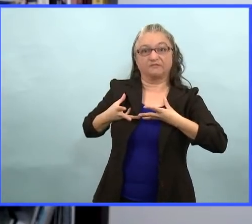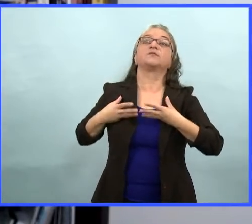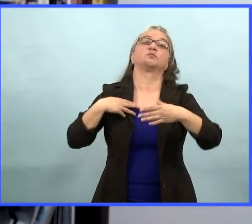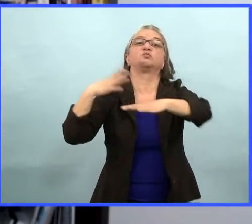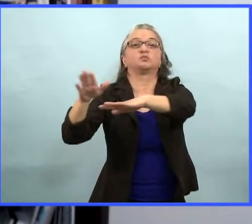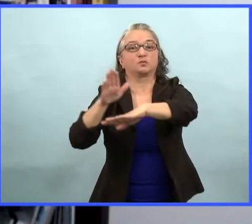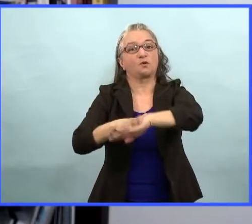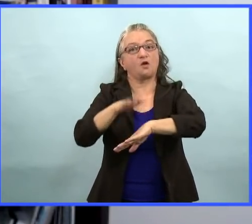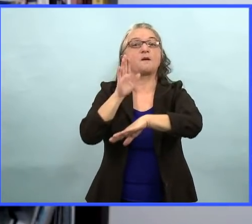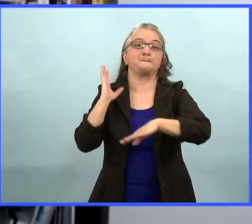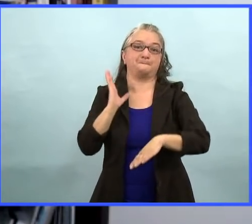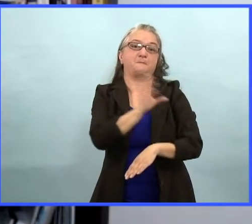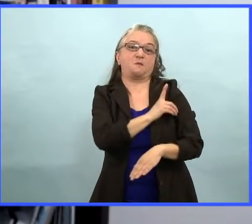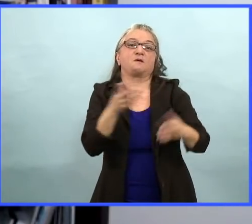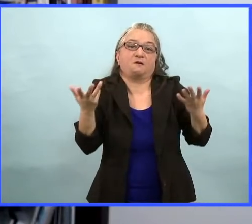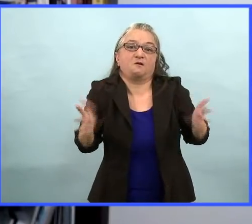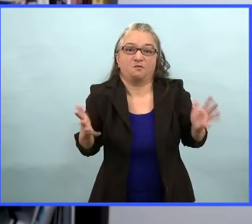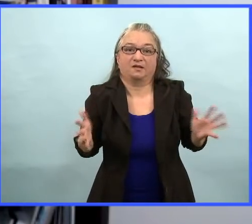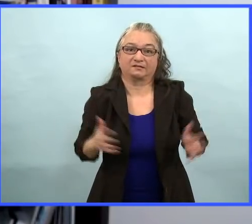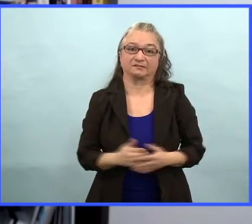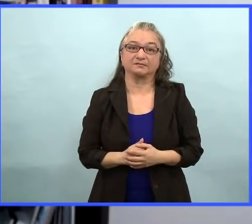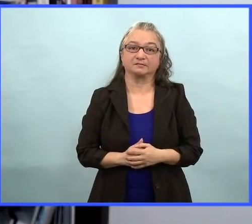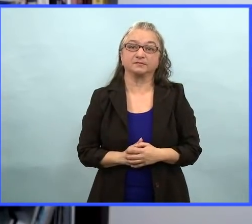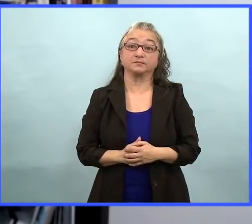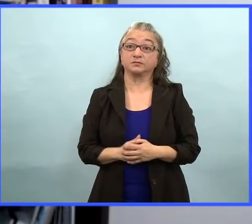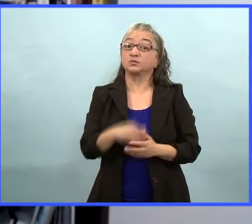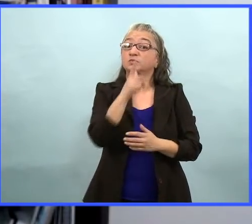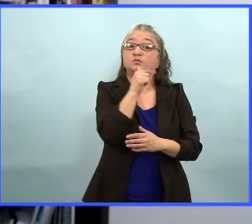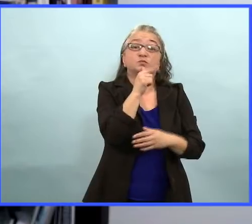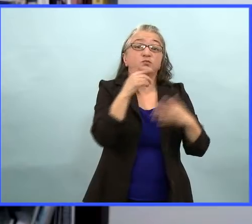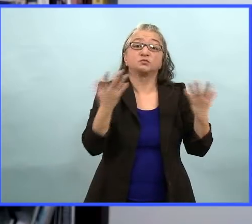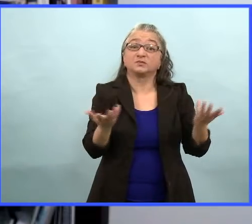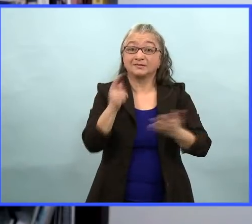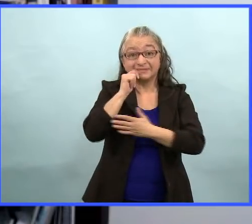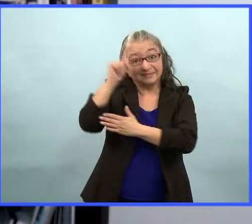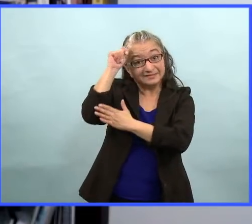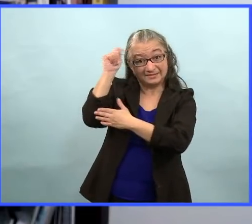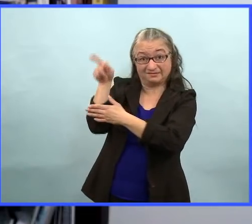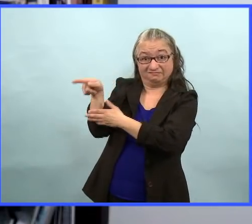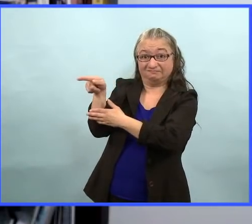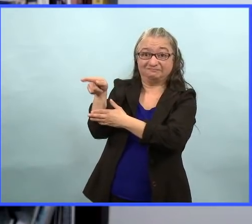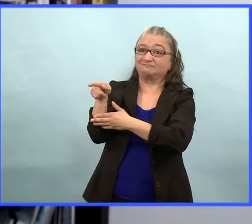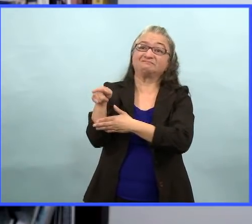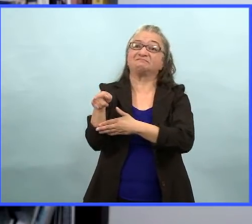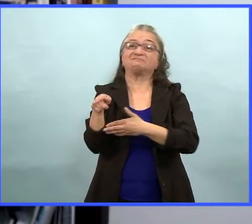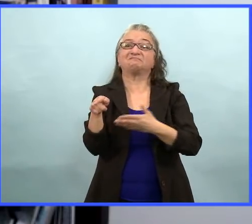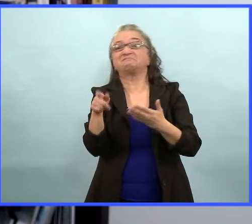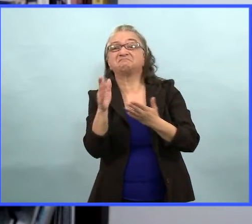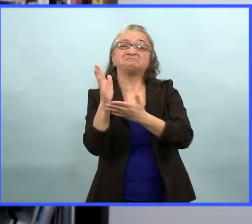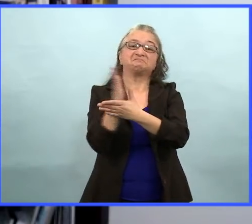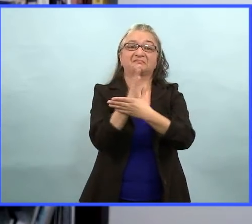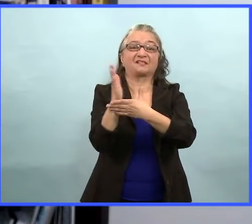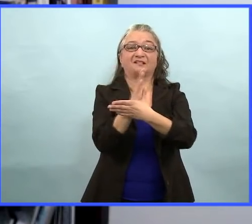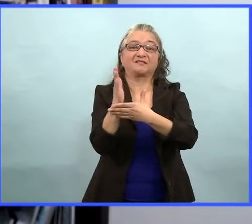or severely immunocompromised these teens should still receive three doses for their primary series